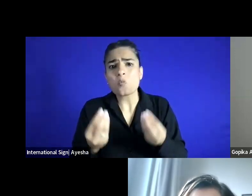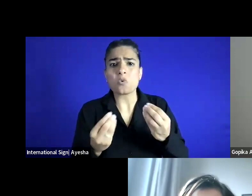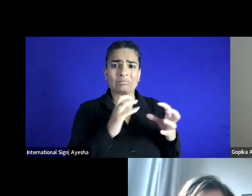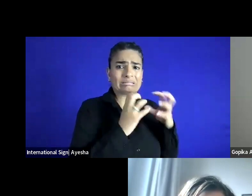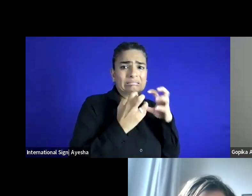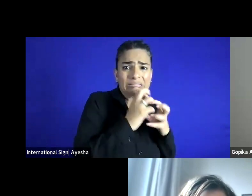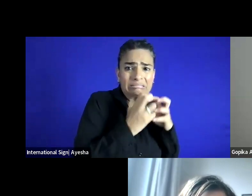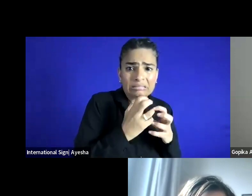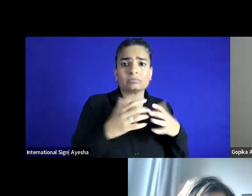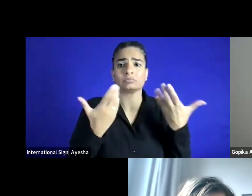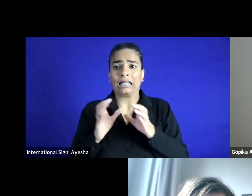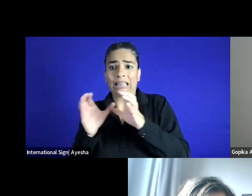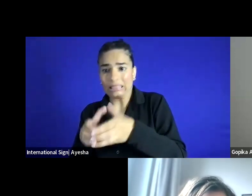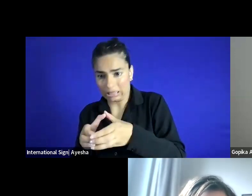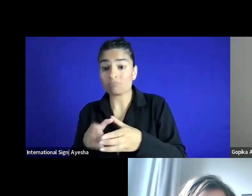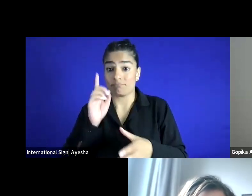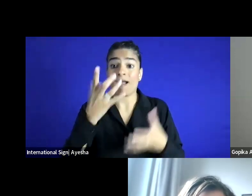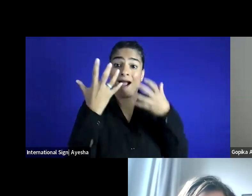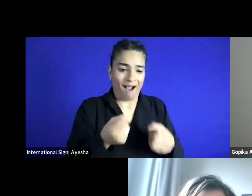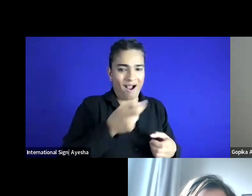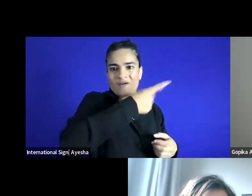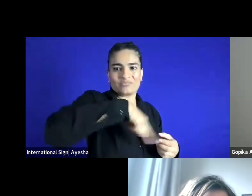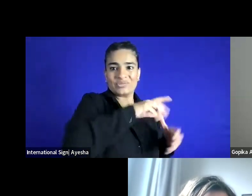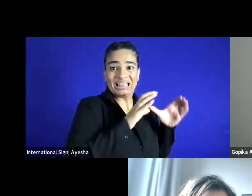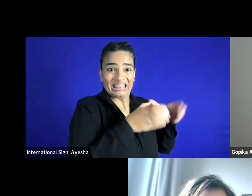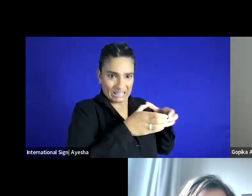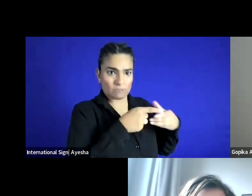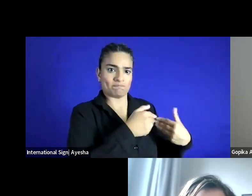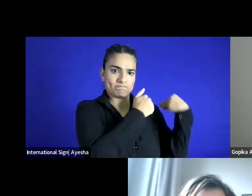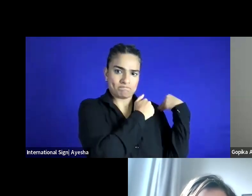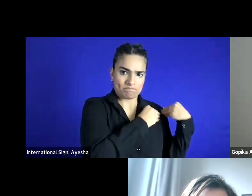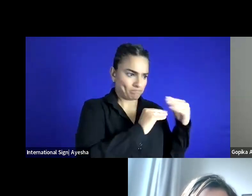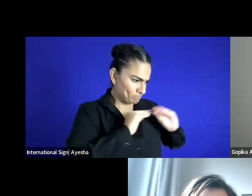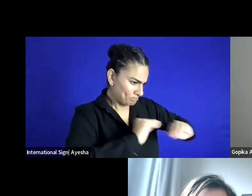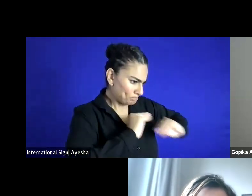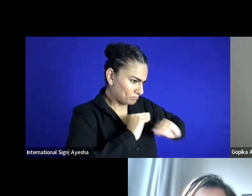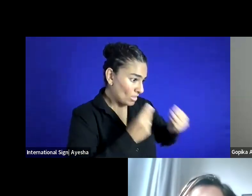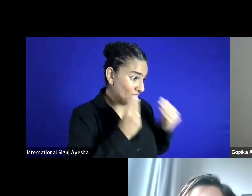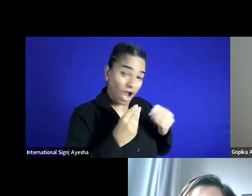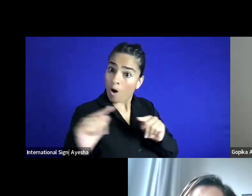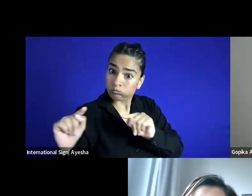who are trained to support that and who also bring a strong awareness of,